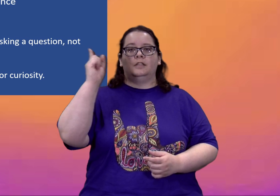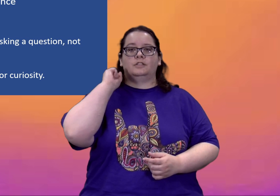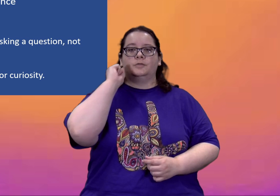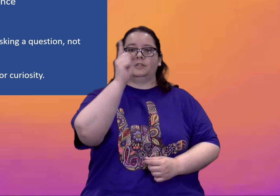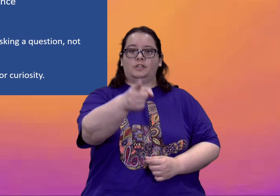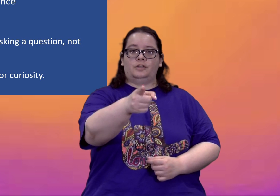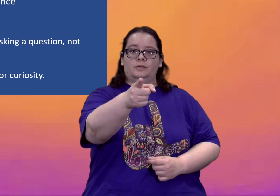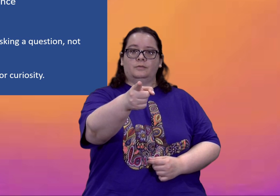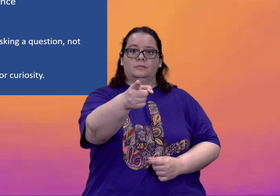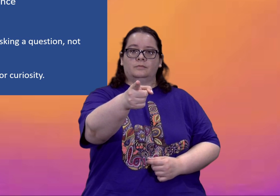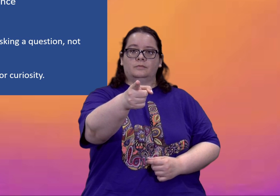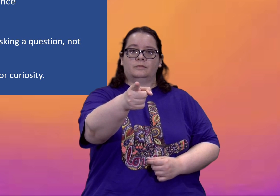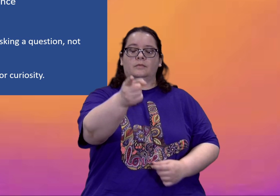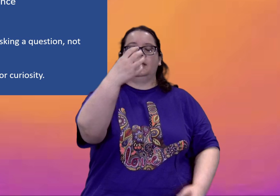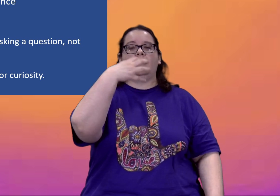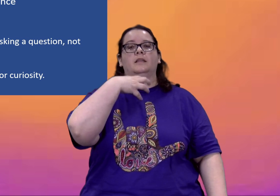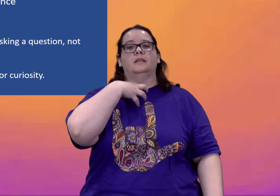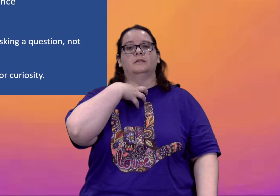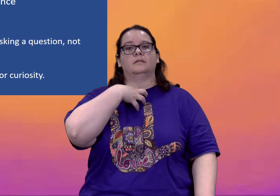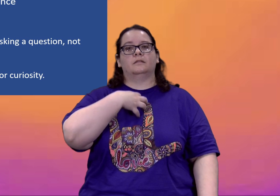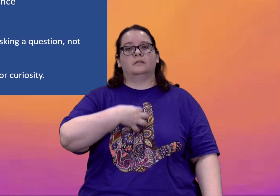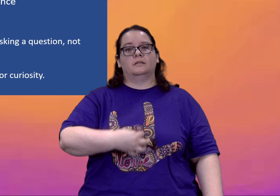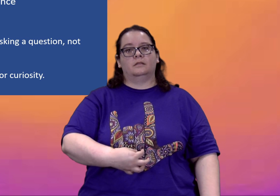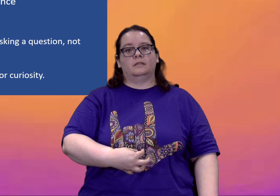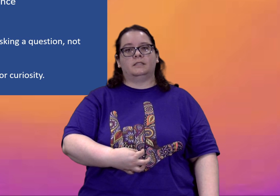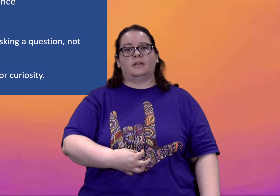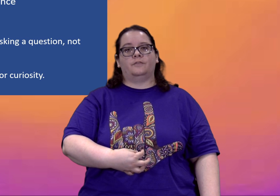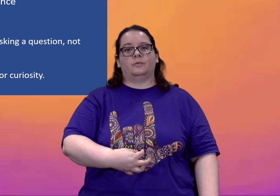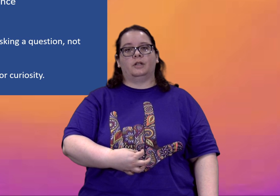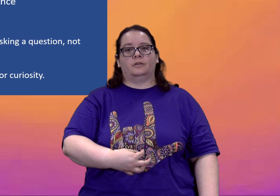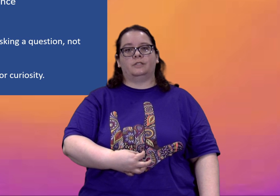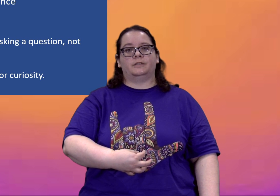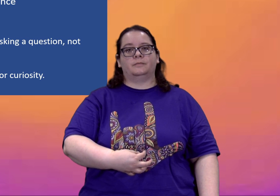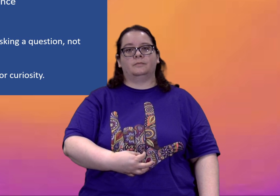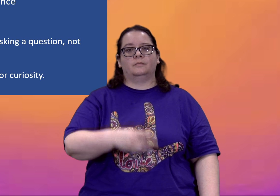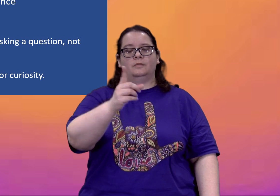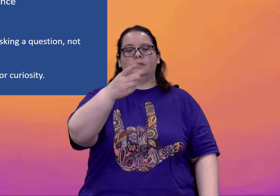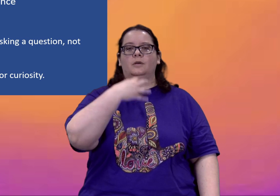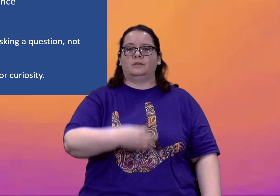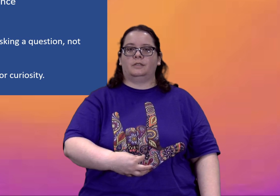it's just pointing "you" and then the sign for the word hungry. "You hungry",